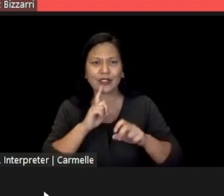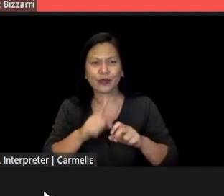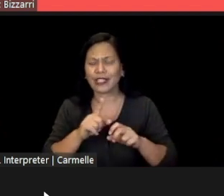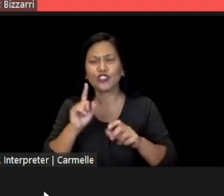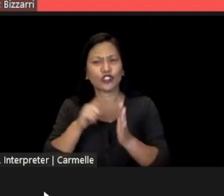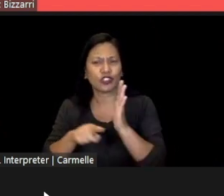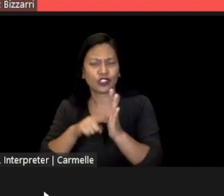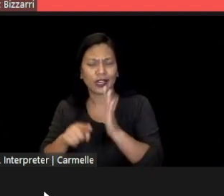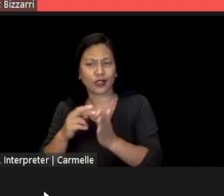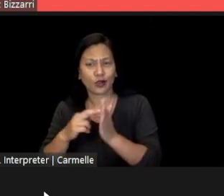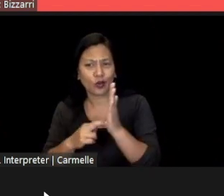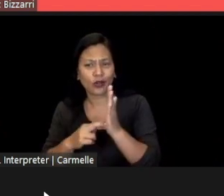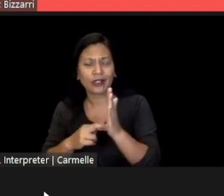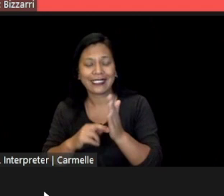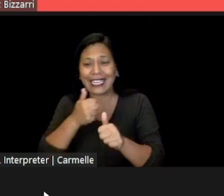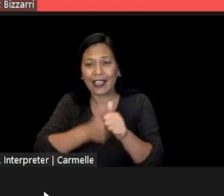It all varies by each program.